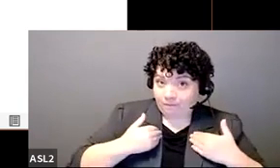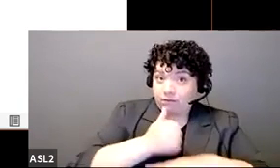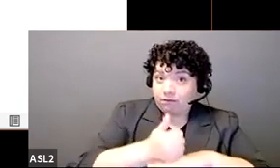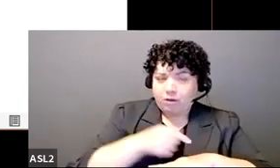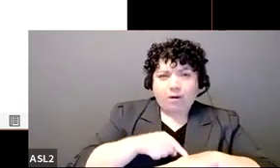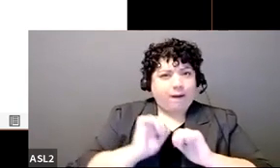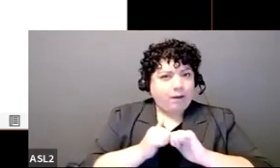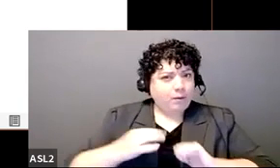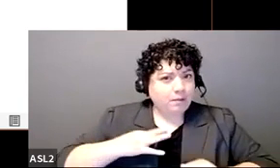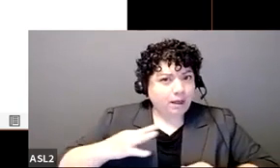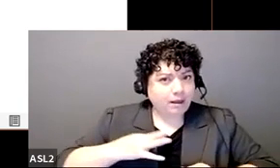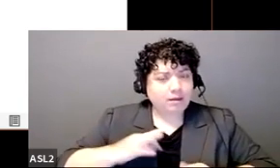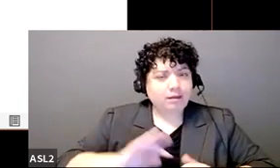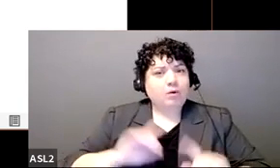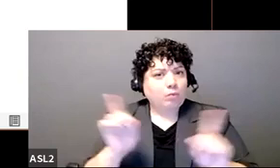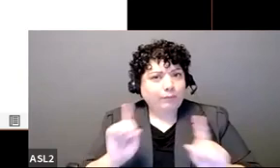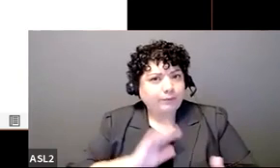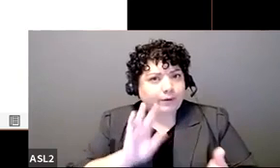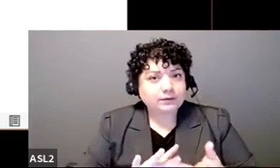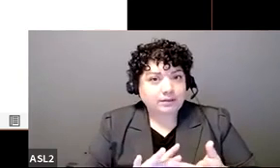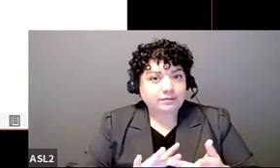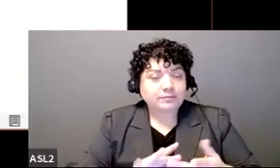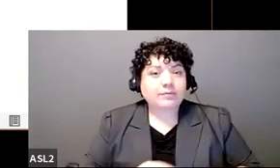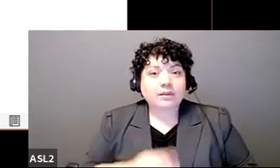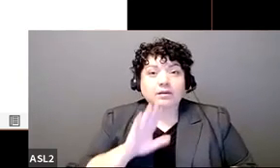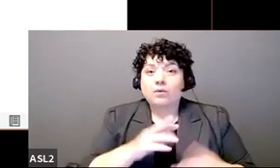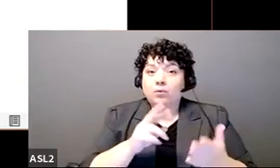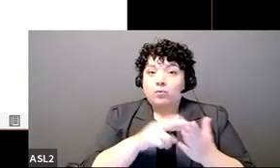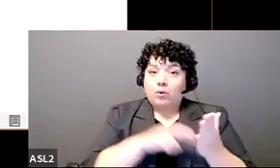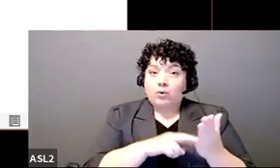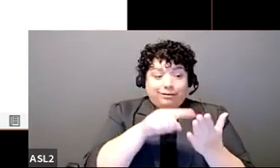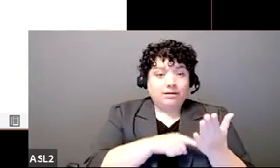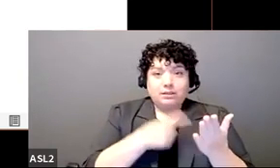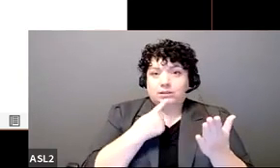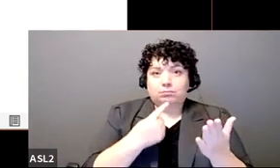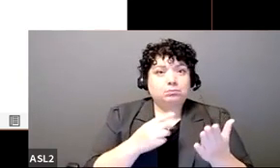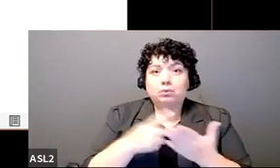and where in this the reports found that there was little guidance from program staff